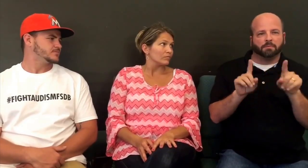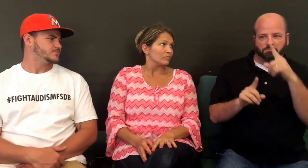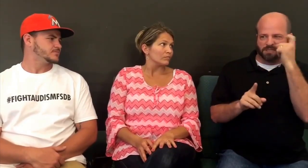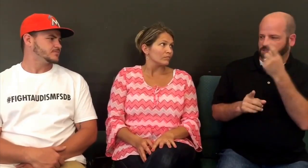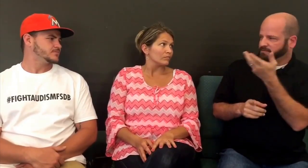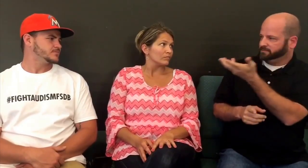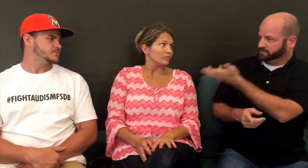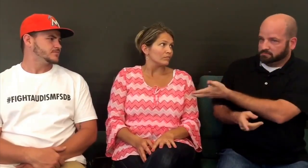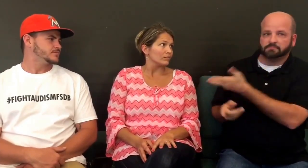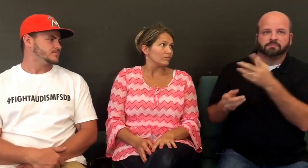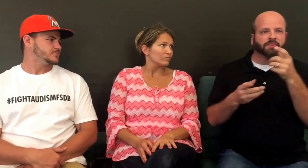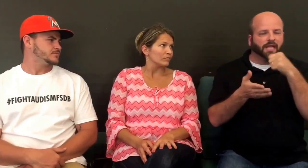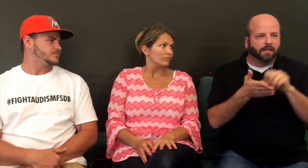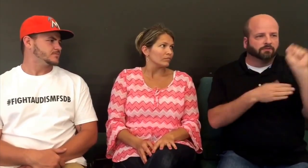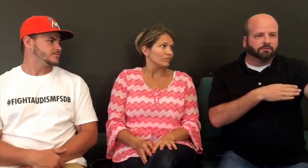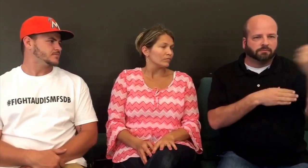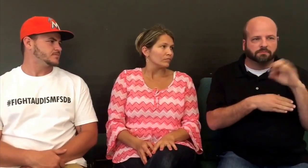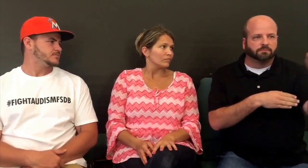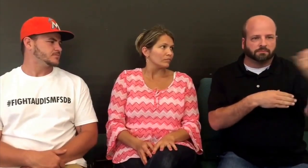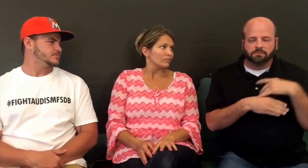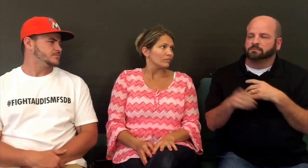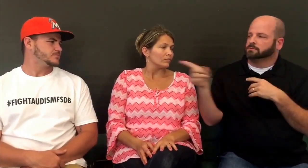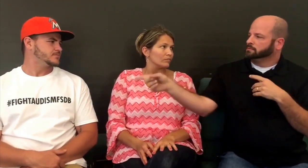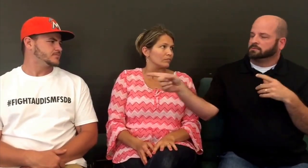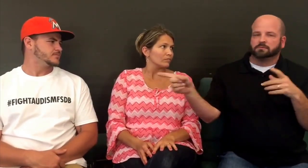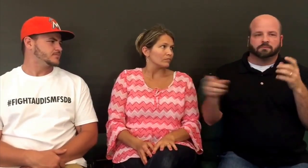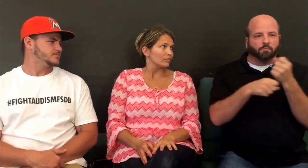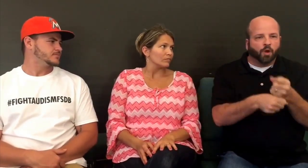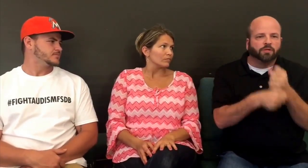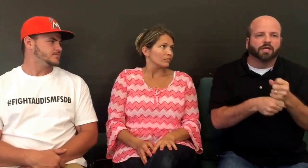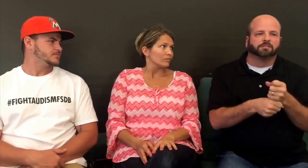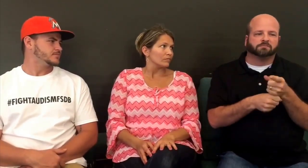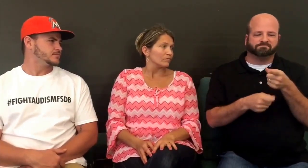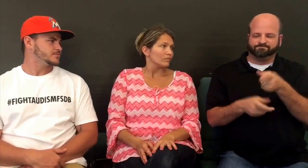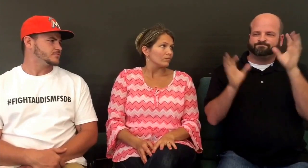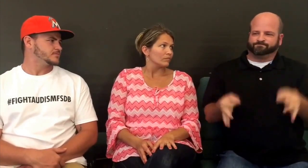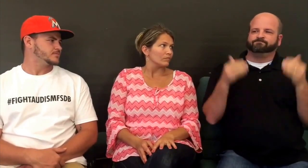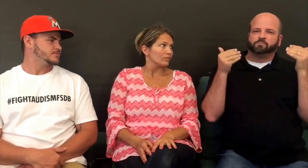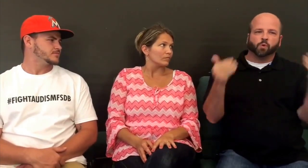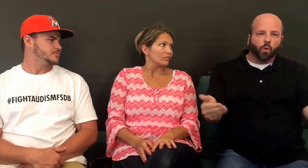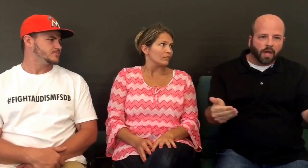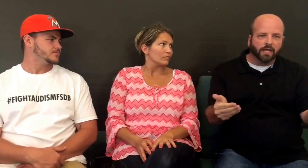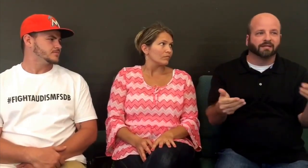But after the letters we wrote and the protests, they decided to go with it.